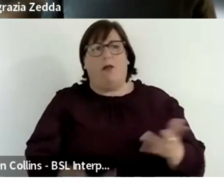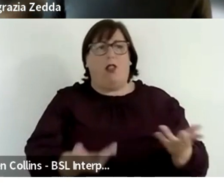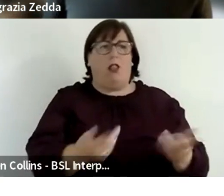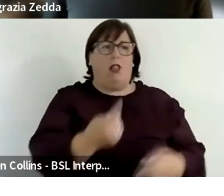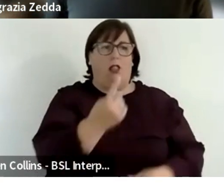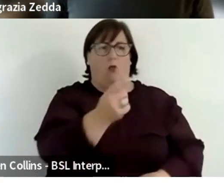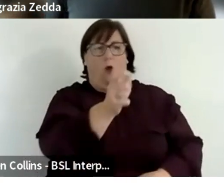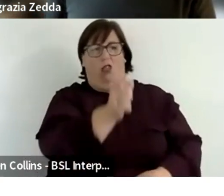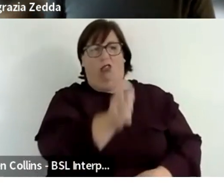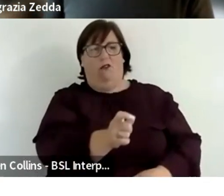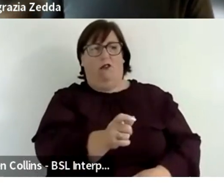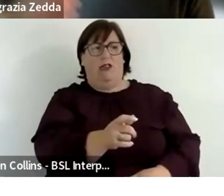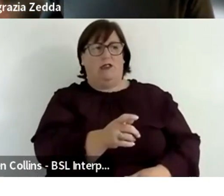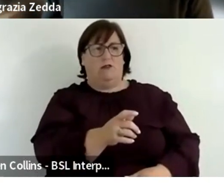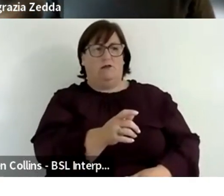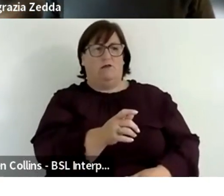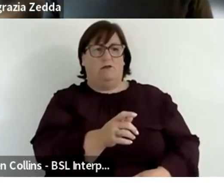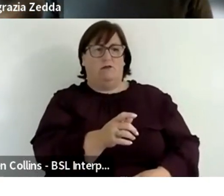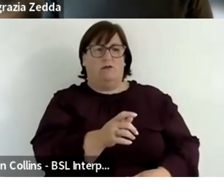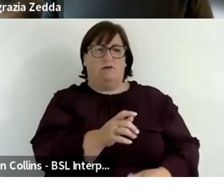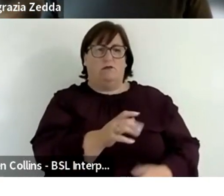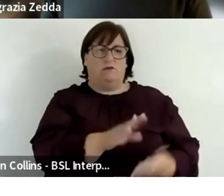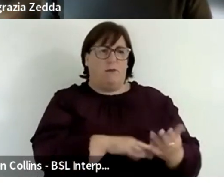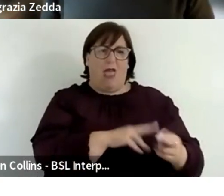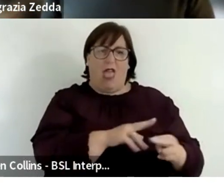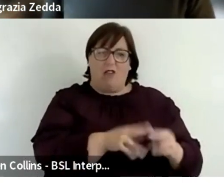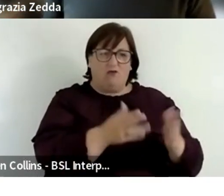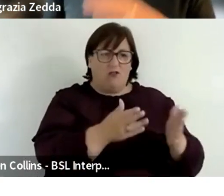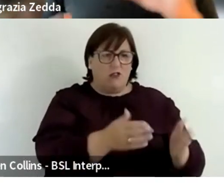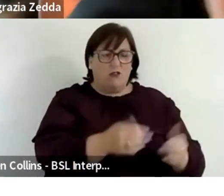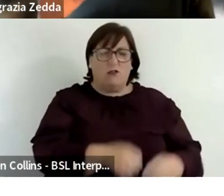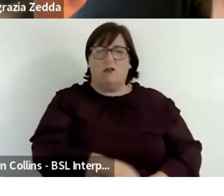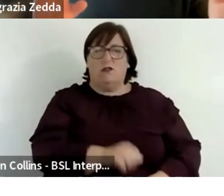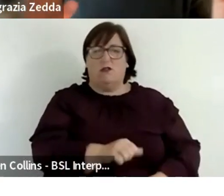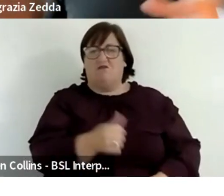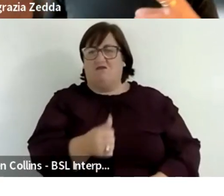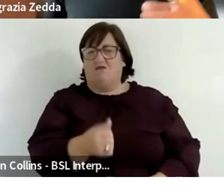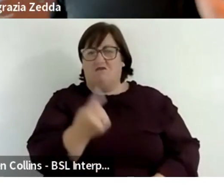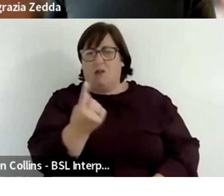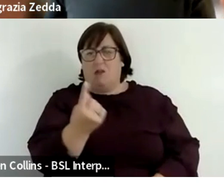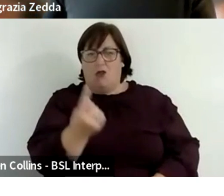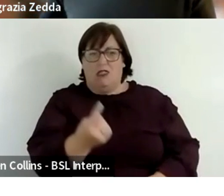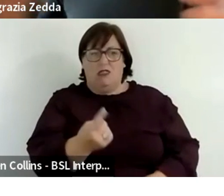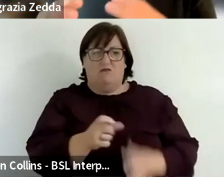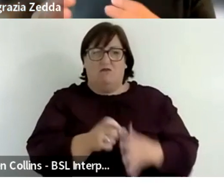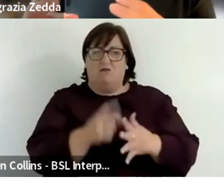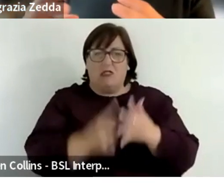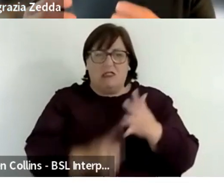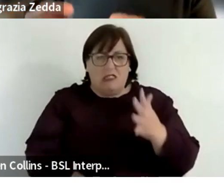You could have a team member who has a disability. Each one will bring their own unique skills,